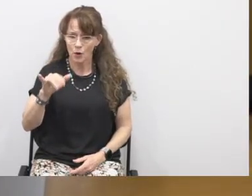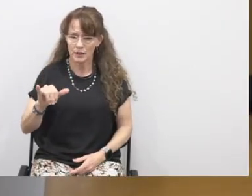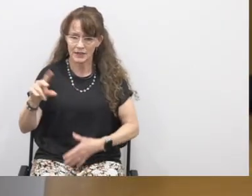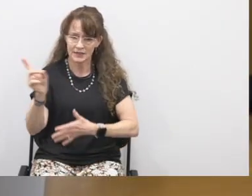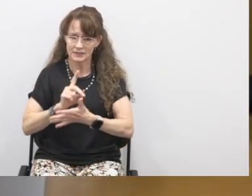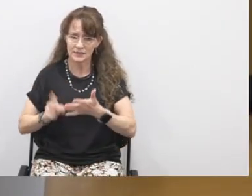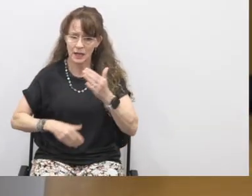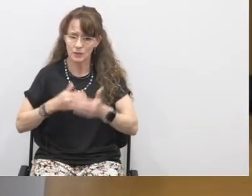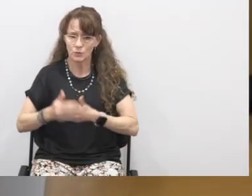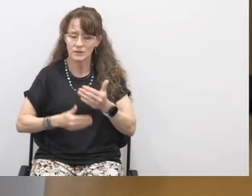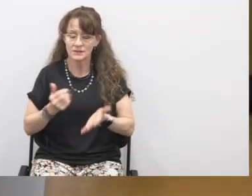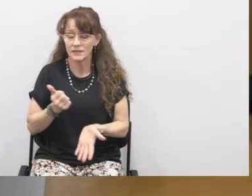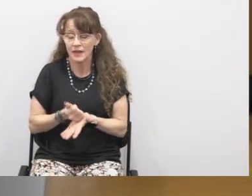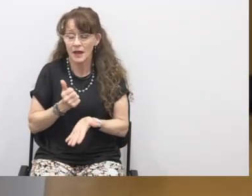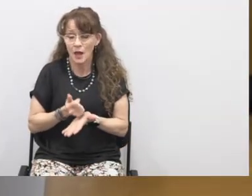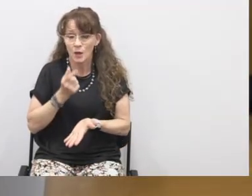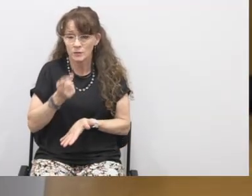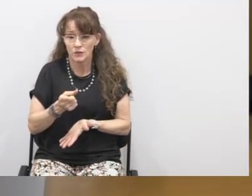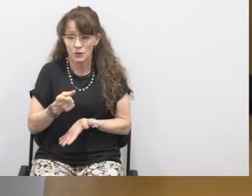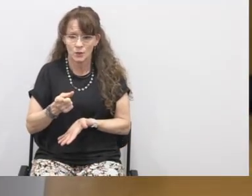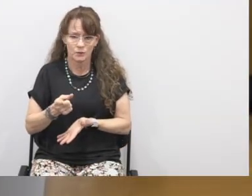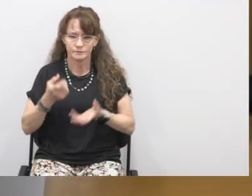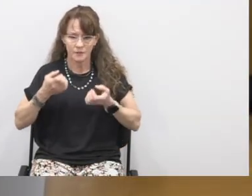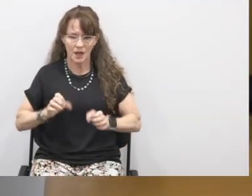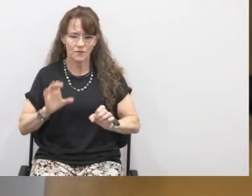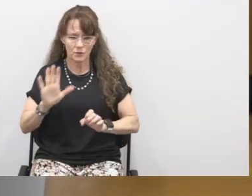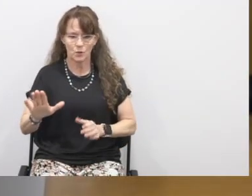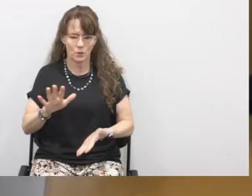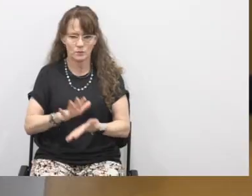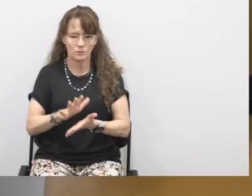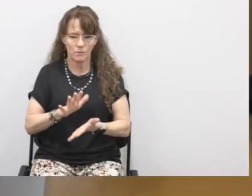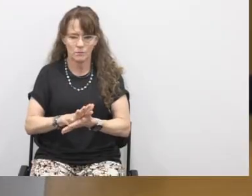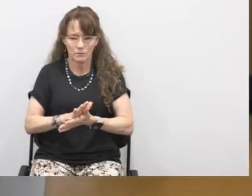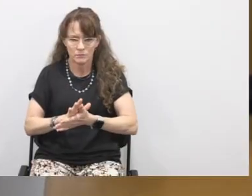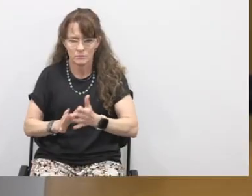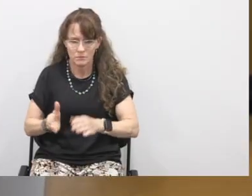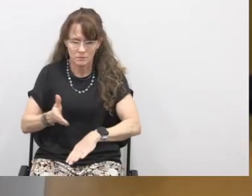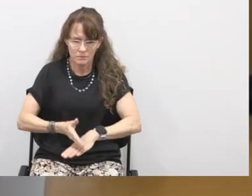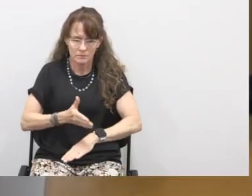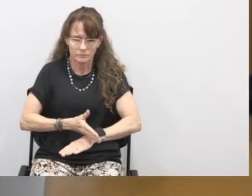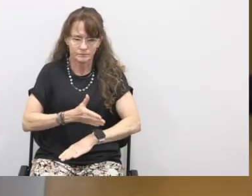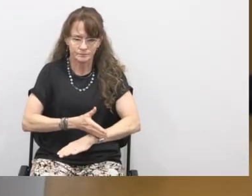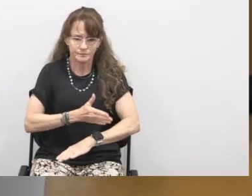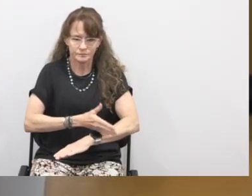that has helped you lead change efforts at your schools to increase student sense of belonging?